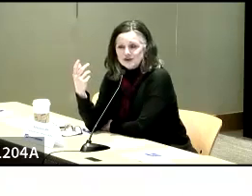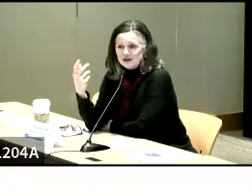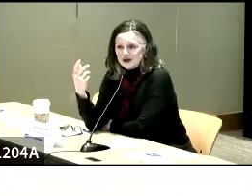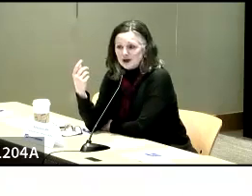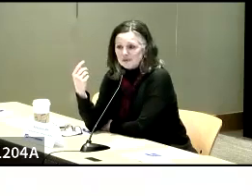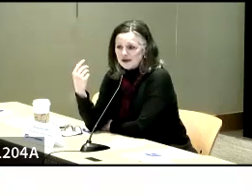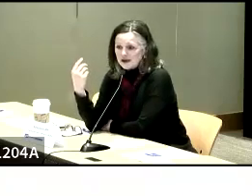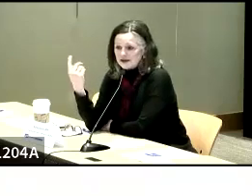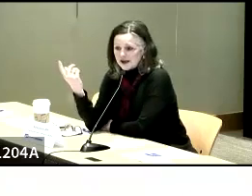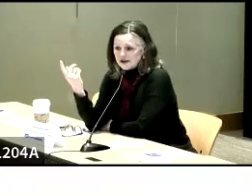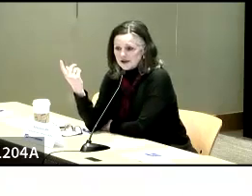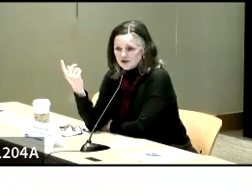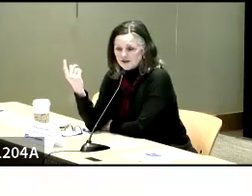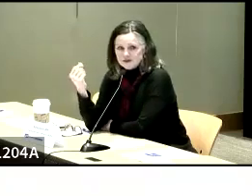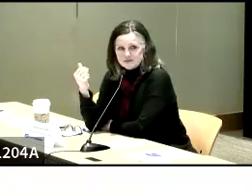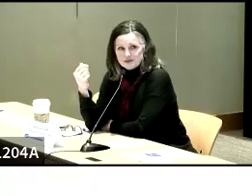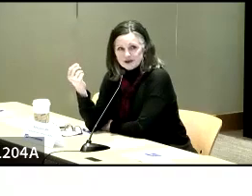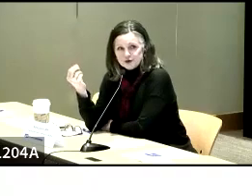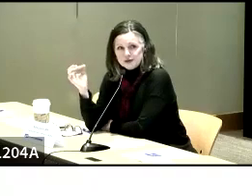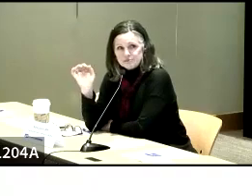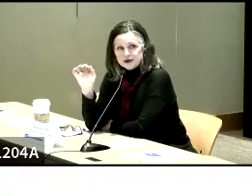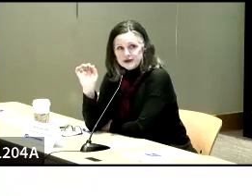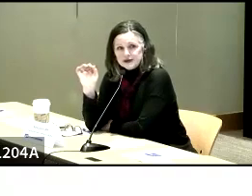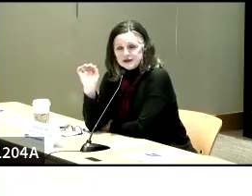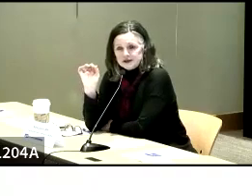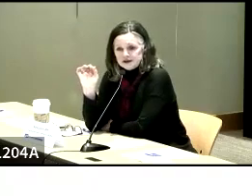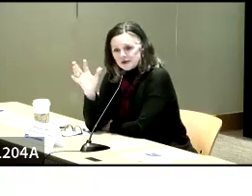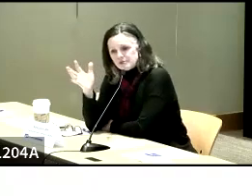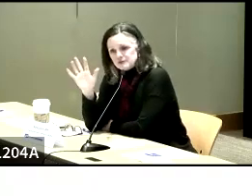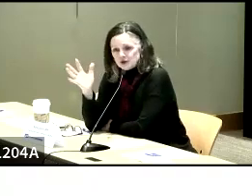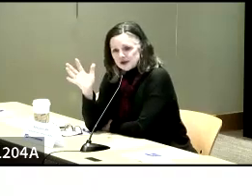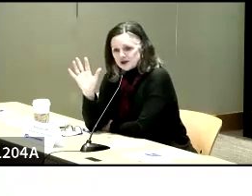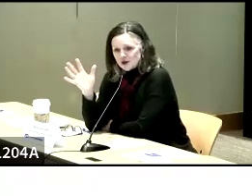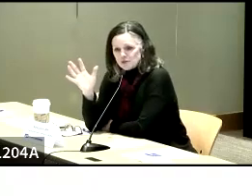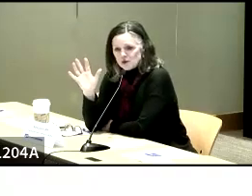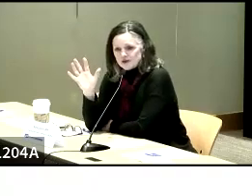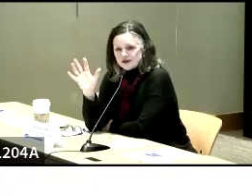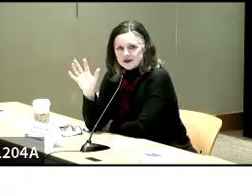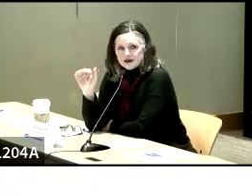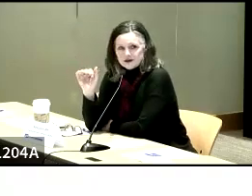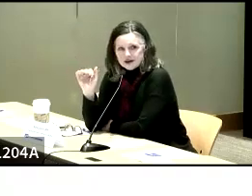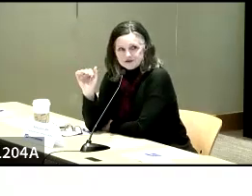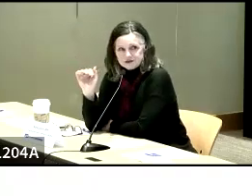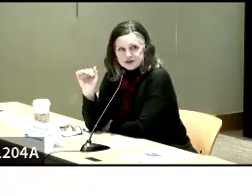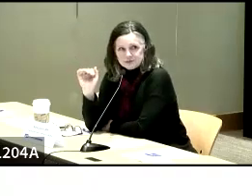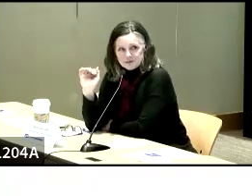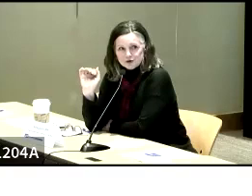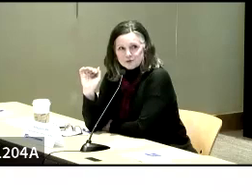and Andi touched on this a little bit, but looking at no more than like 15 members,